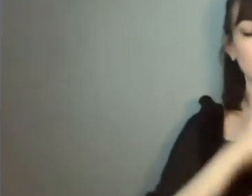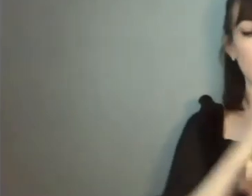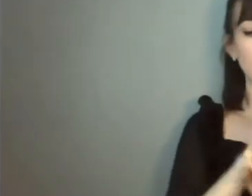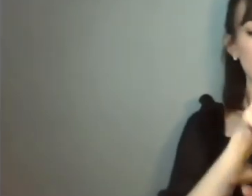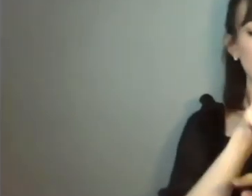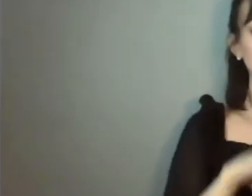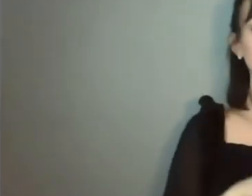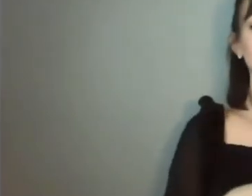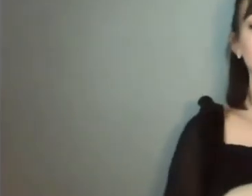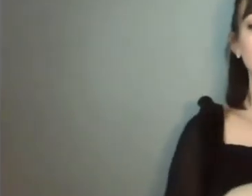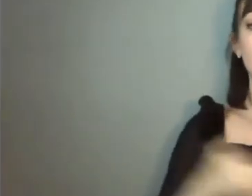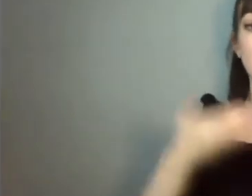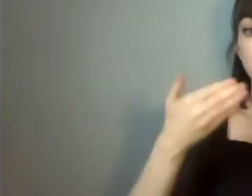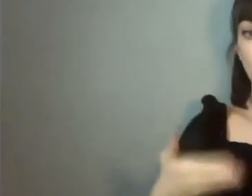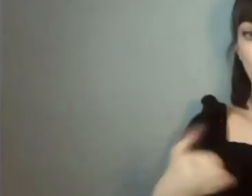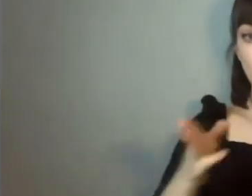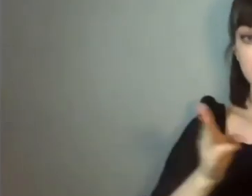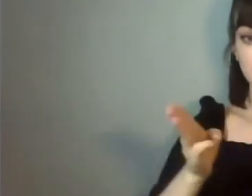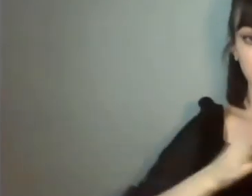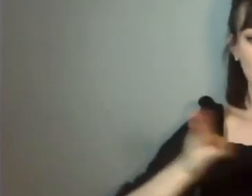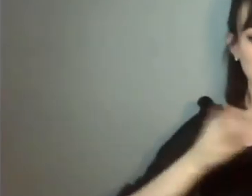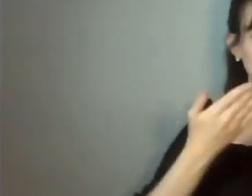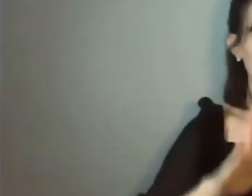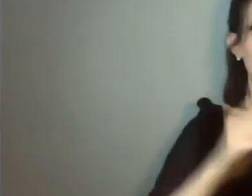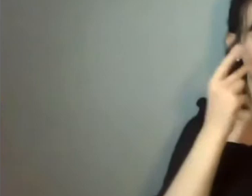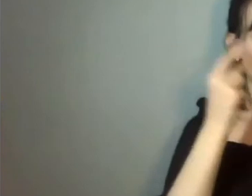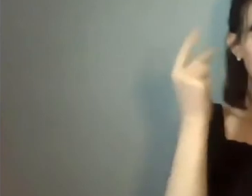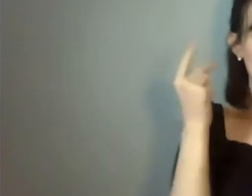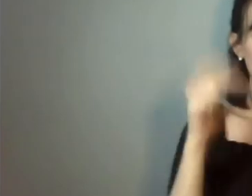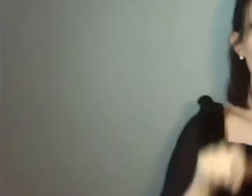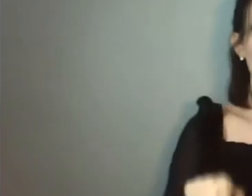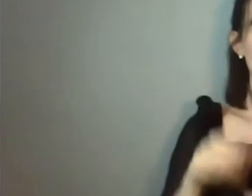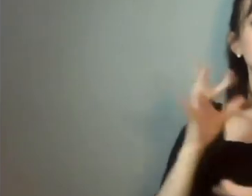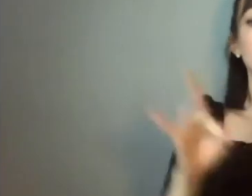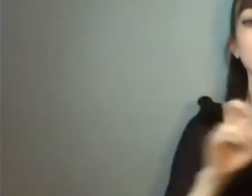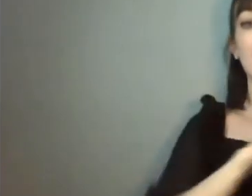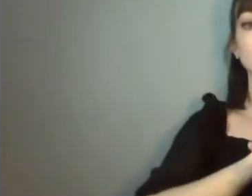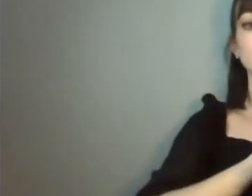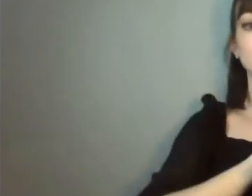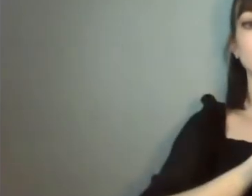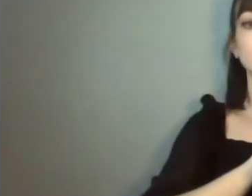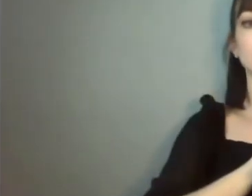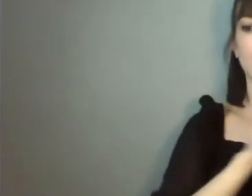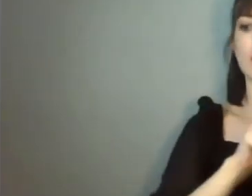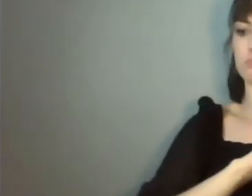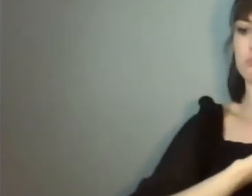current practices have to be reviewed to ensure that they align with the act. So for example,